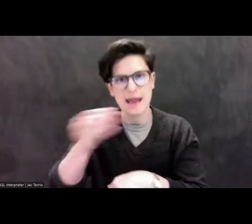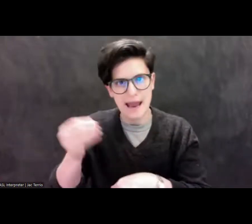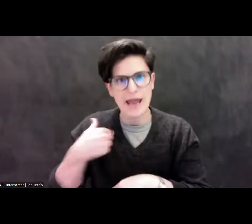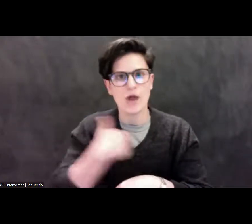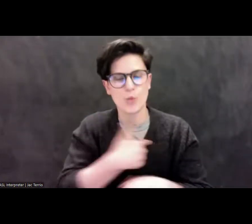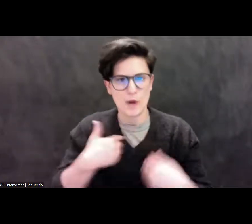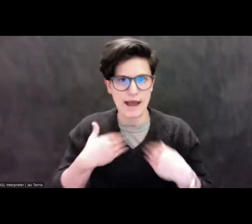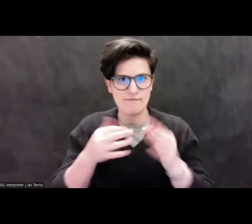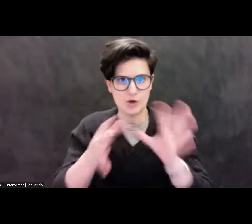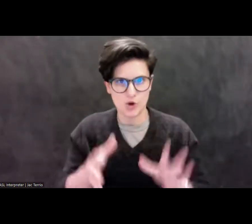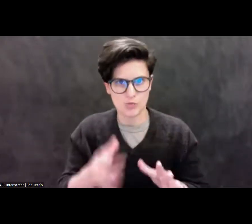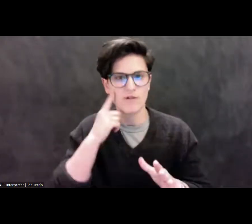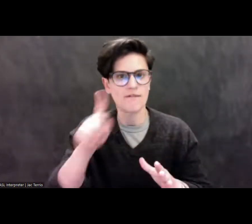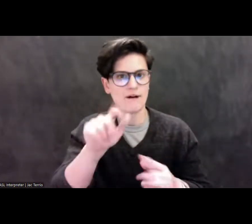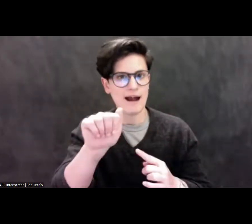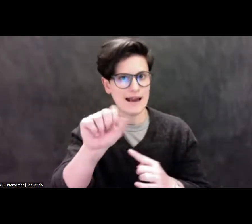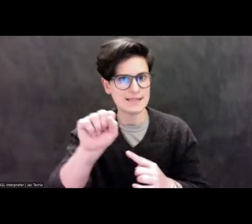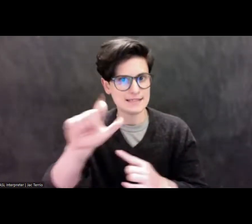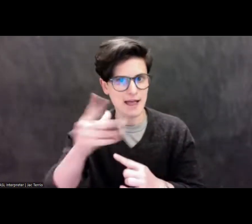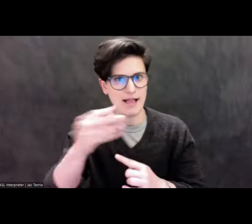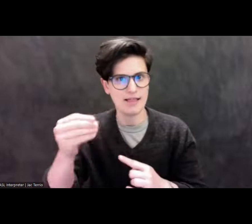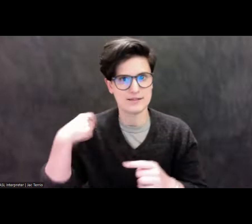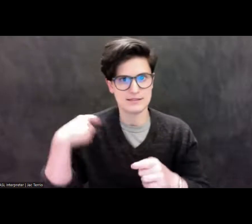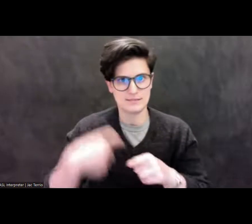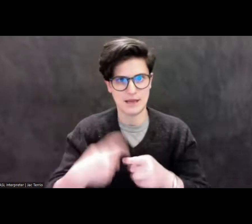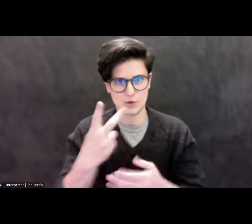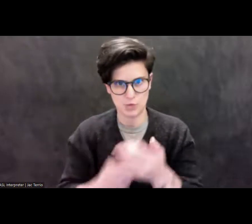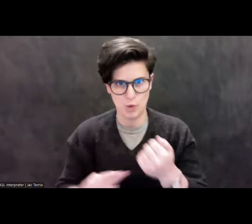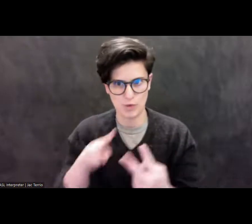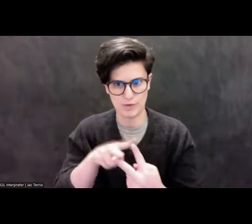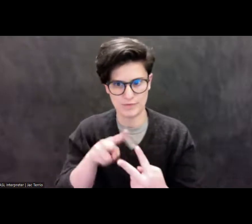languages: American sign language and Spanish. 15:06:14 Make sure you're, in. speaker view